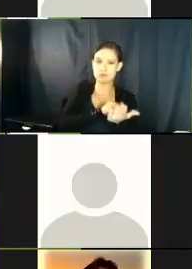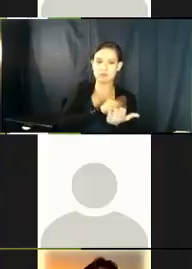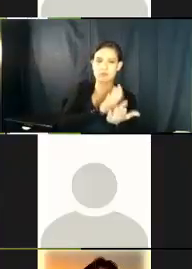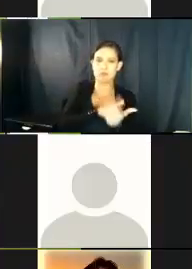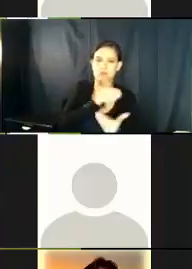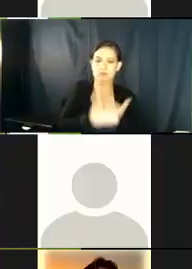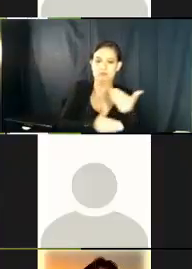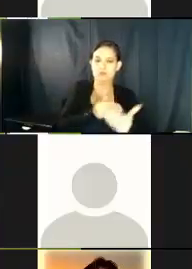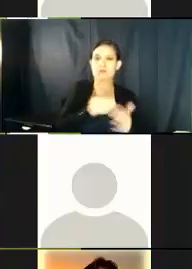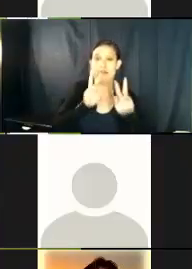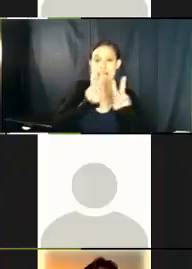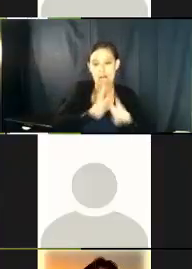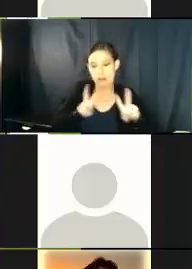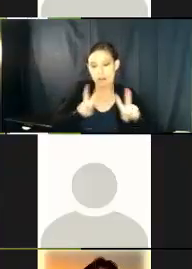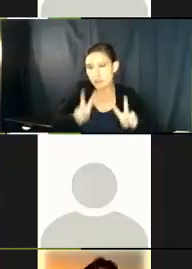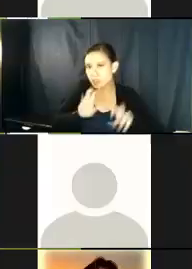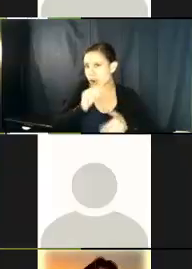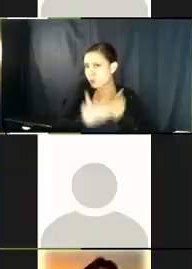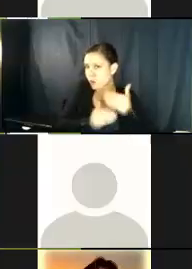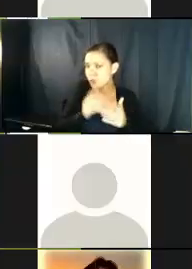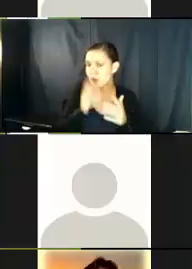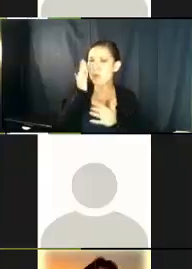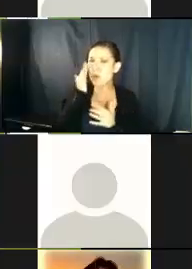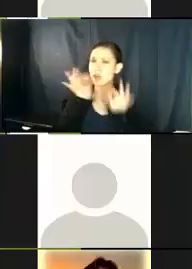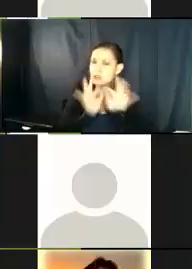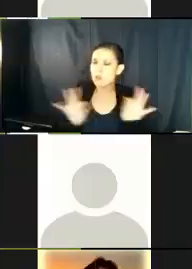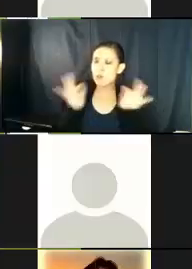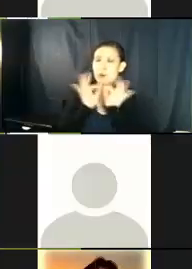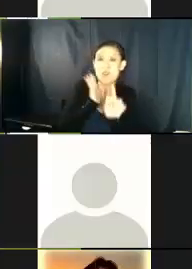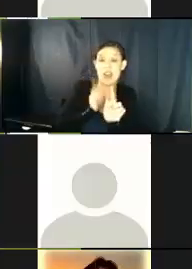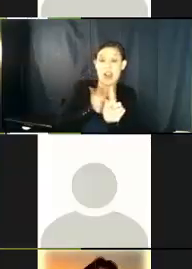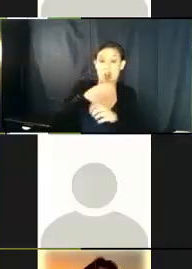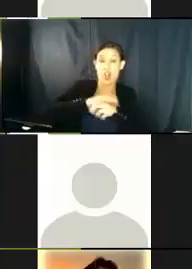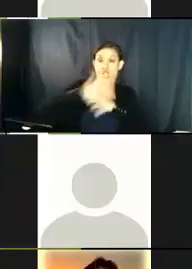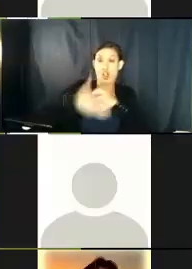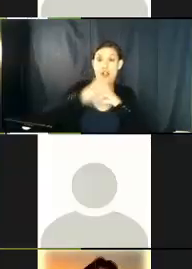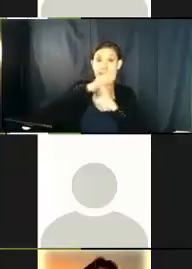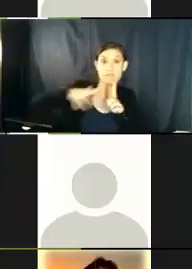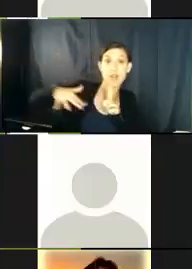Analyzing you know why it's important for the environment and putting all that work in a practice.